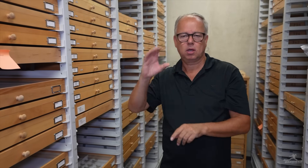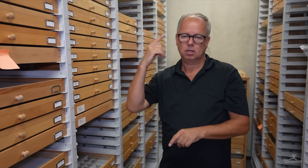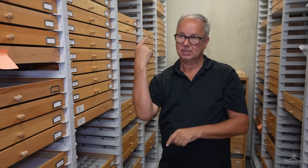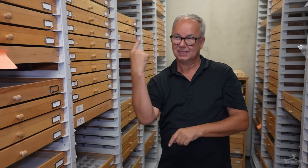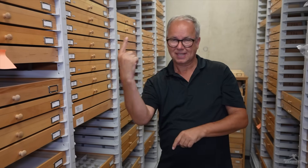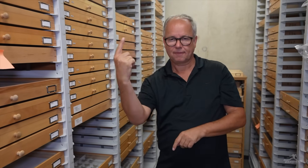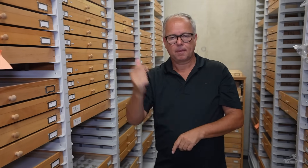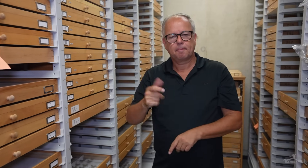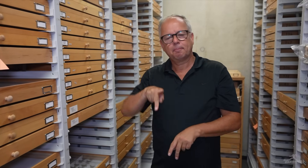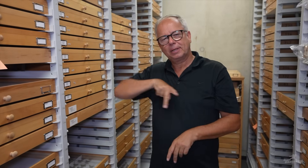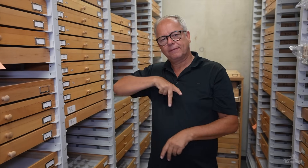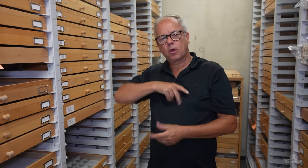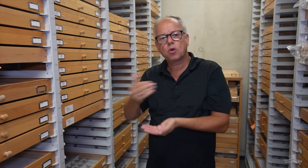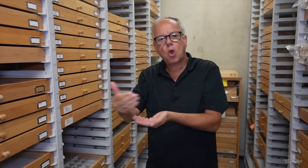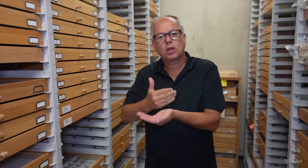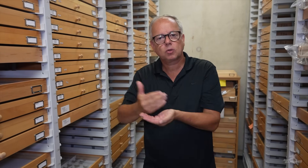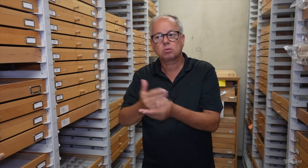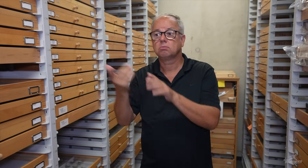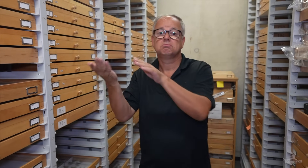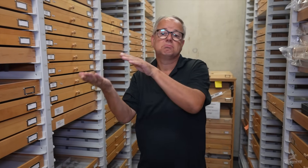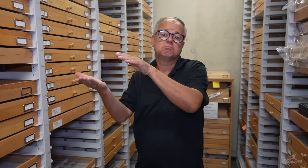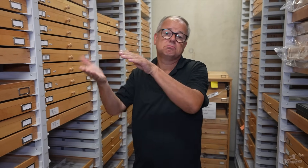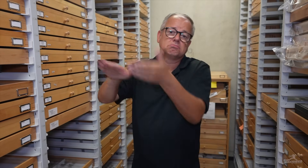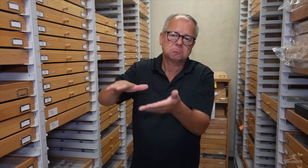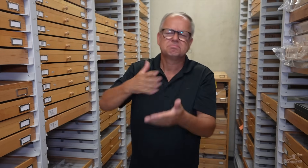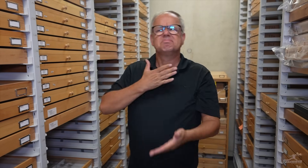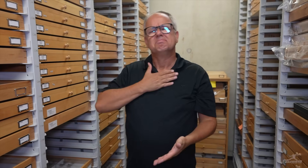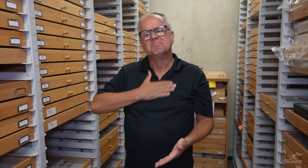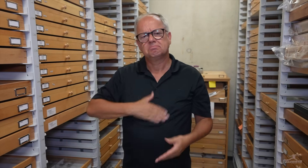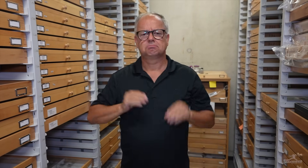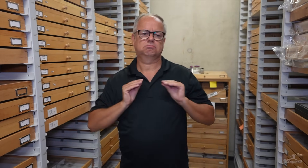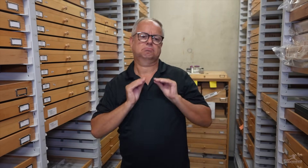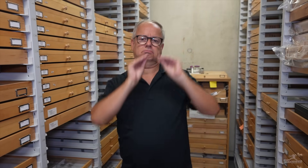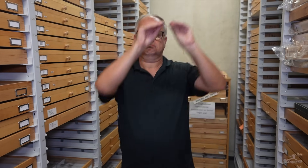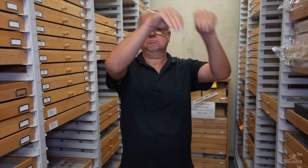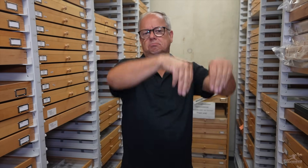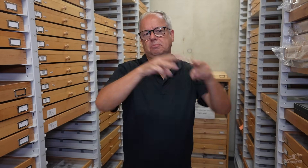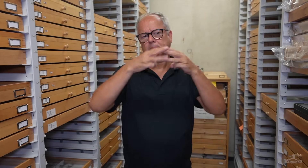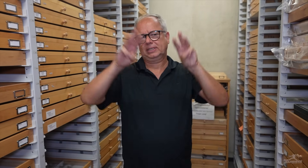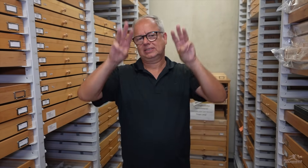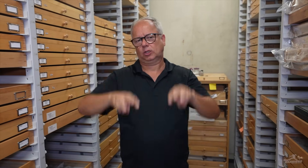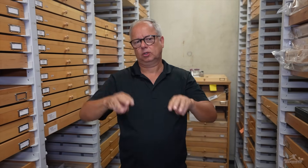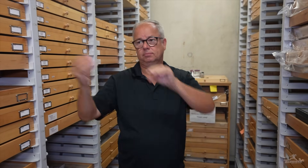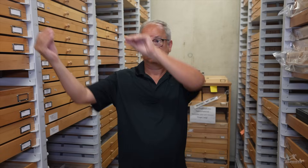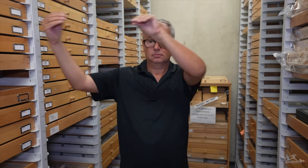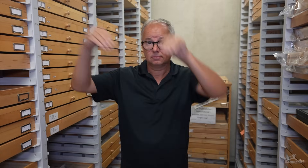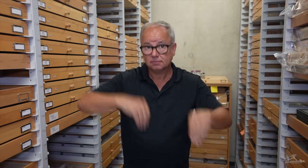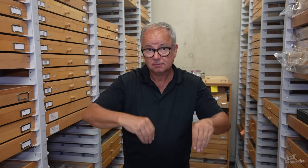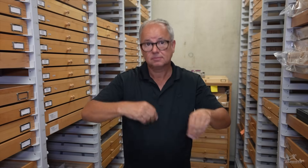who are private collectors donate their collections to us at the museum when they pass away.